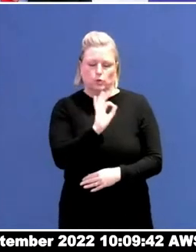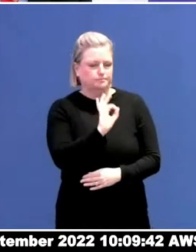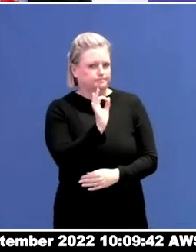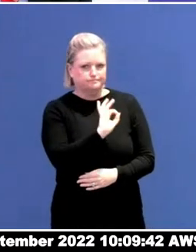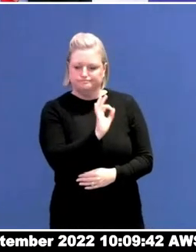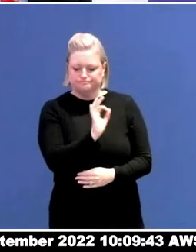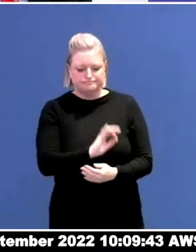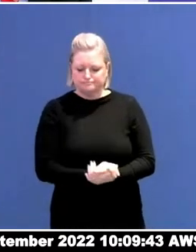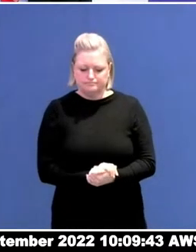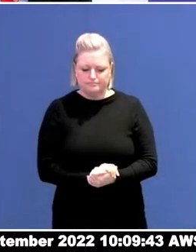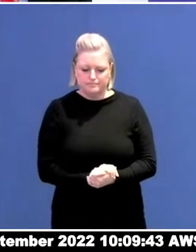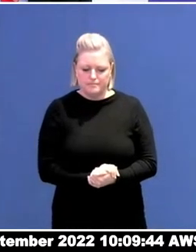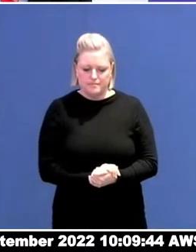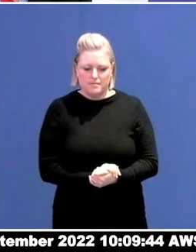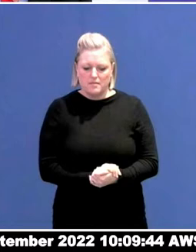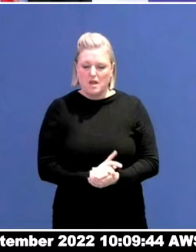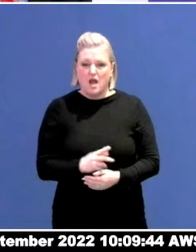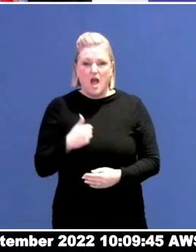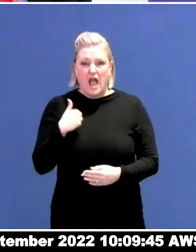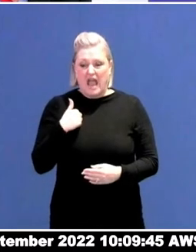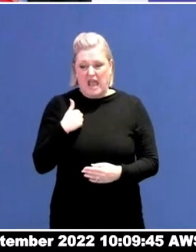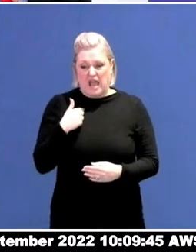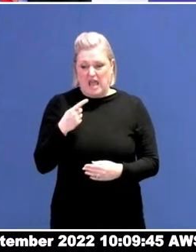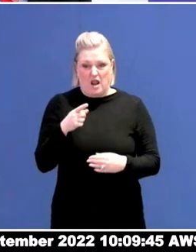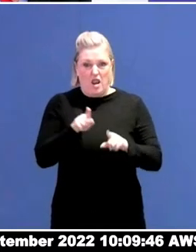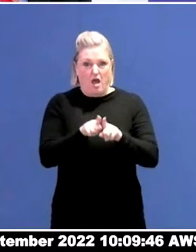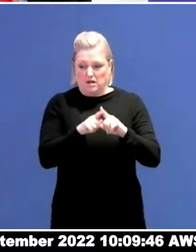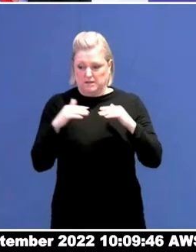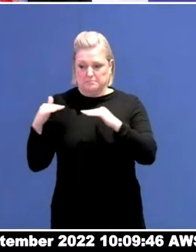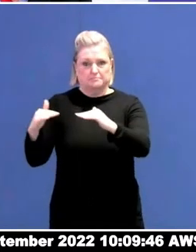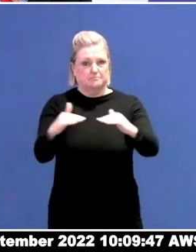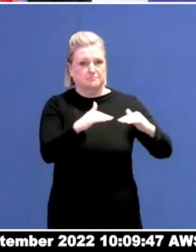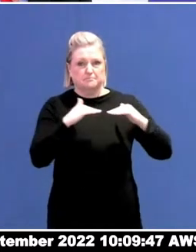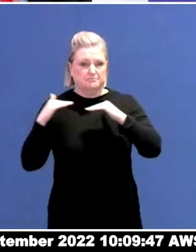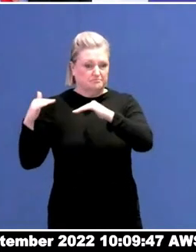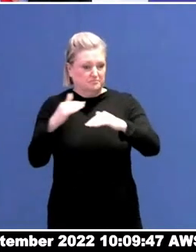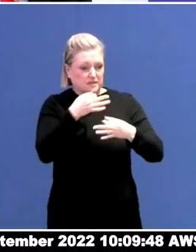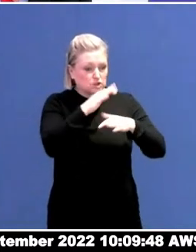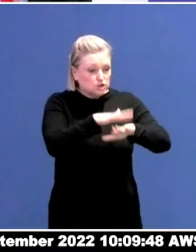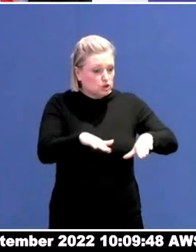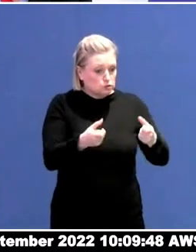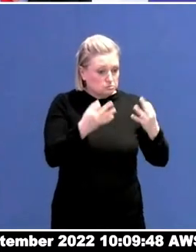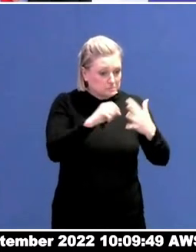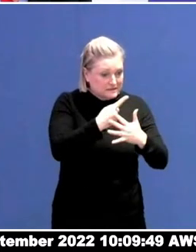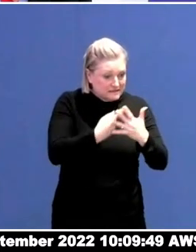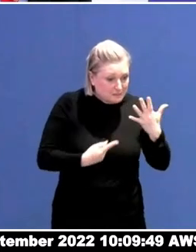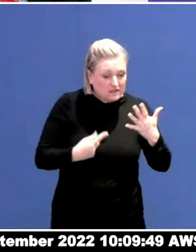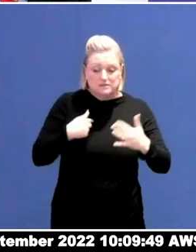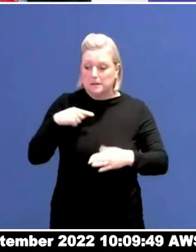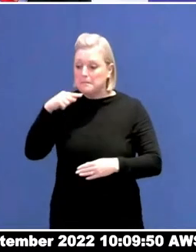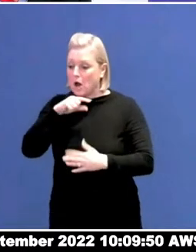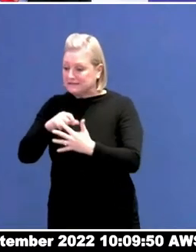As far as I was aware, he was treated as any other child would have been, yes, without a